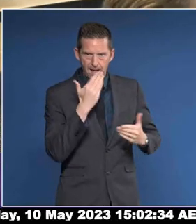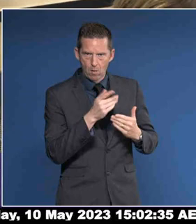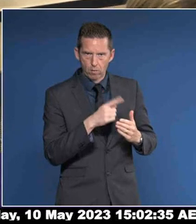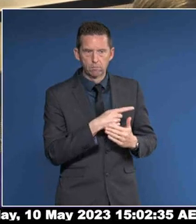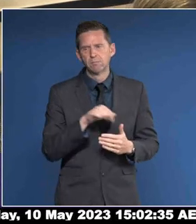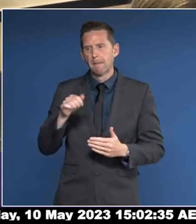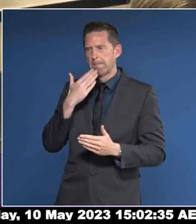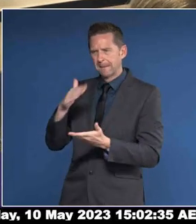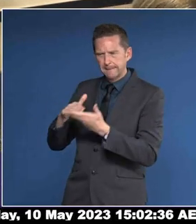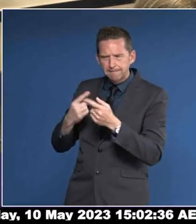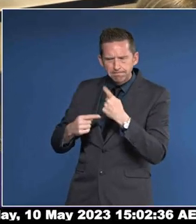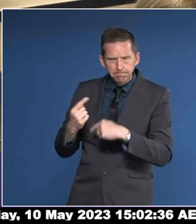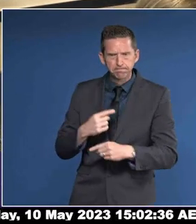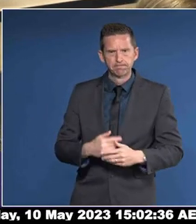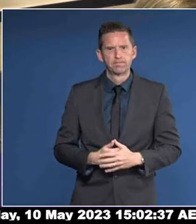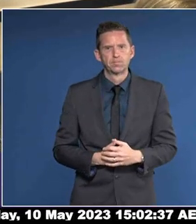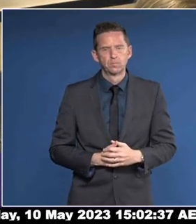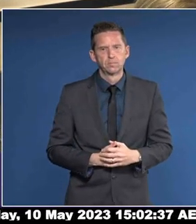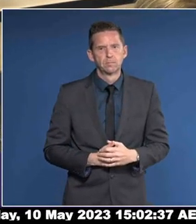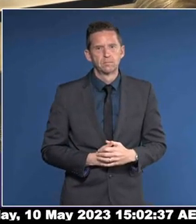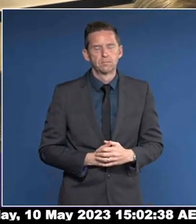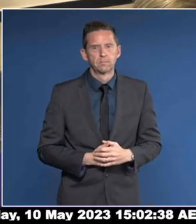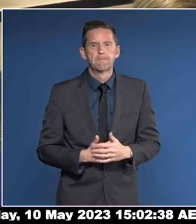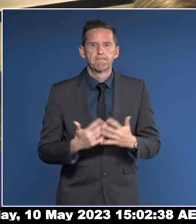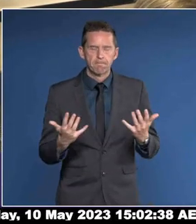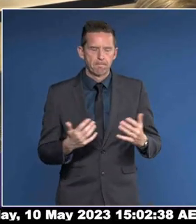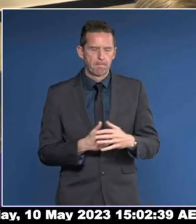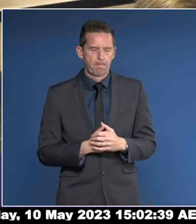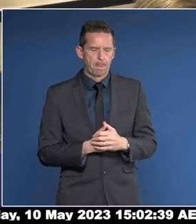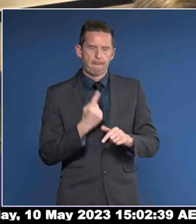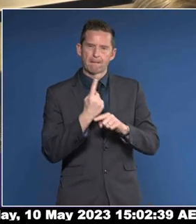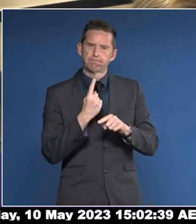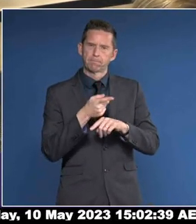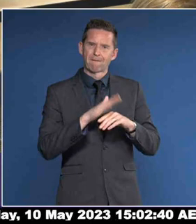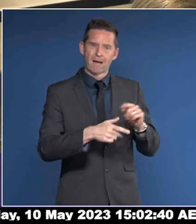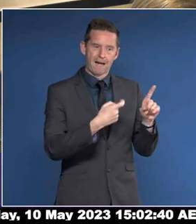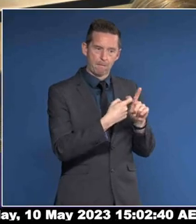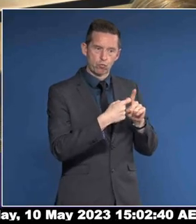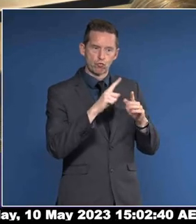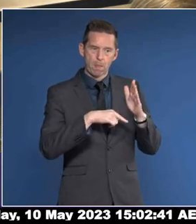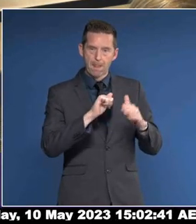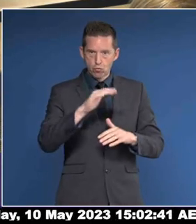Thank you. MS MAHONY: The discussion about: 'Kaleb and Jonathon's rooms at home too were completely bare.'